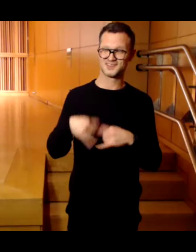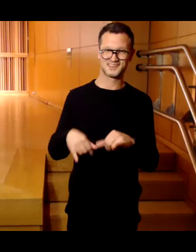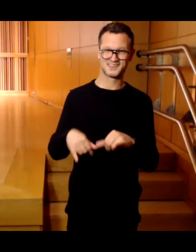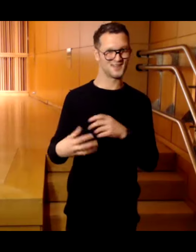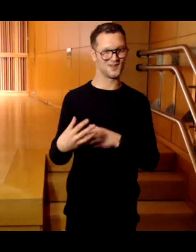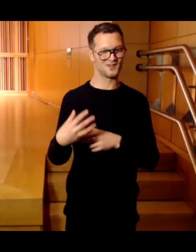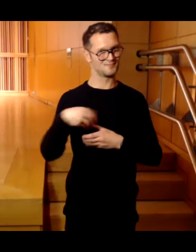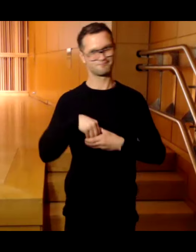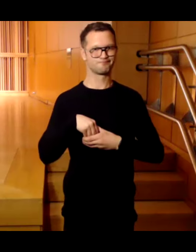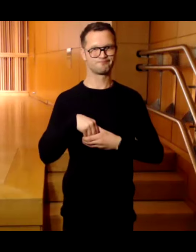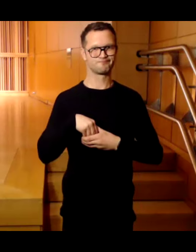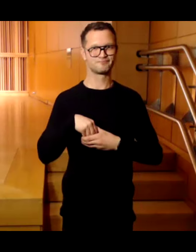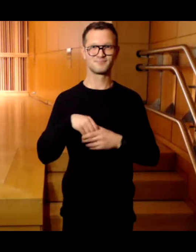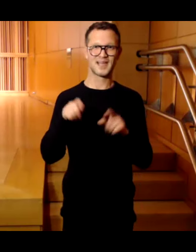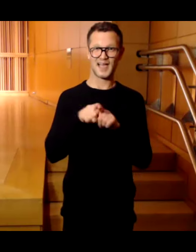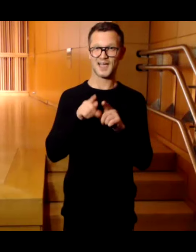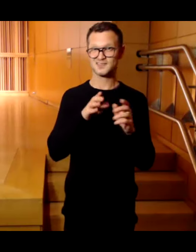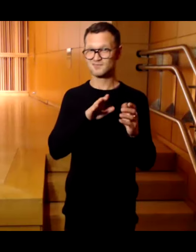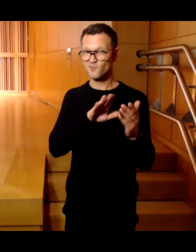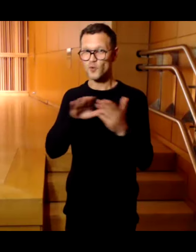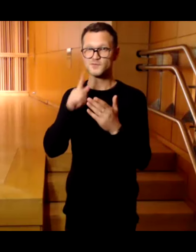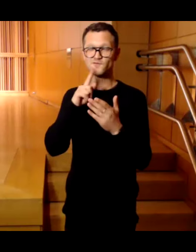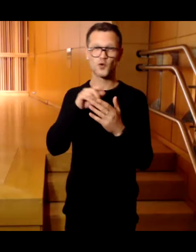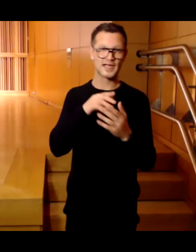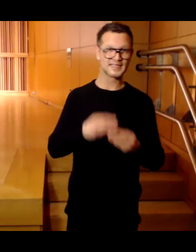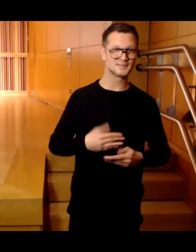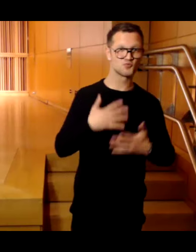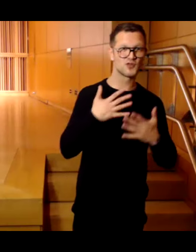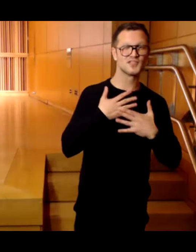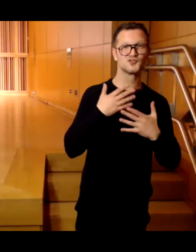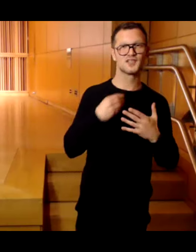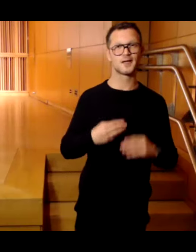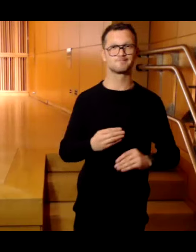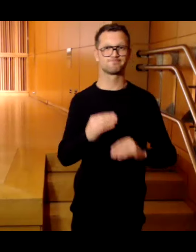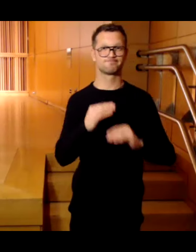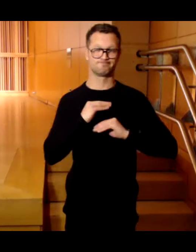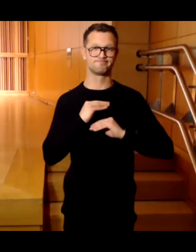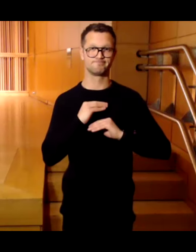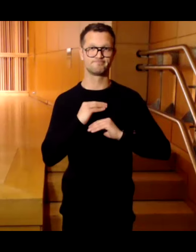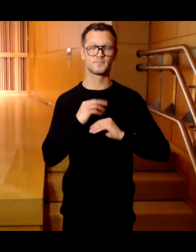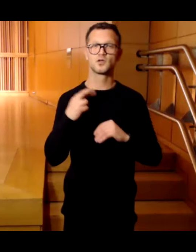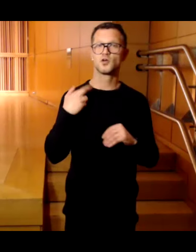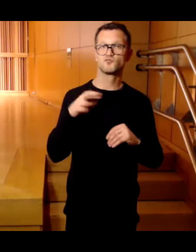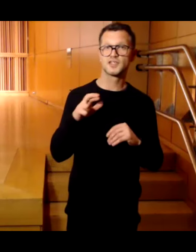as forms of inspiration and sustenance. And the process, black religious practice is often understood either through a sort of.